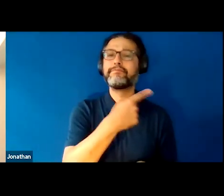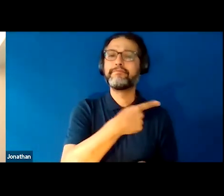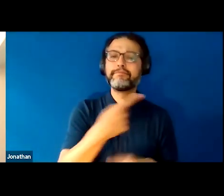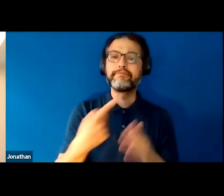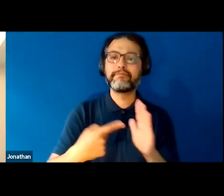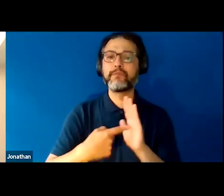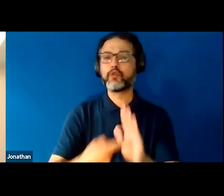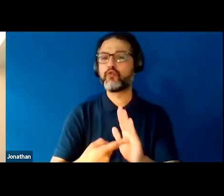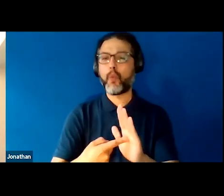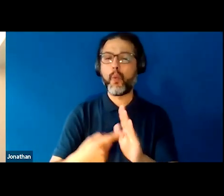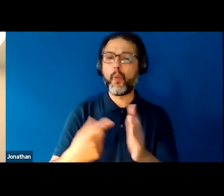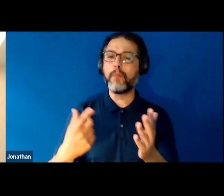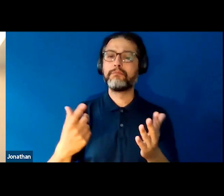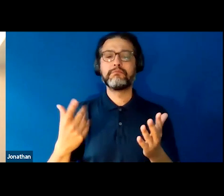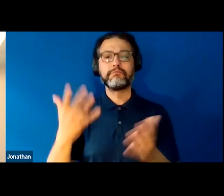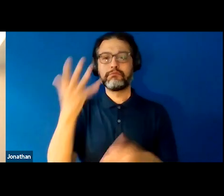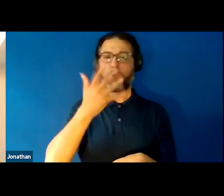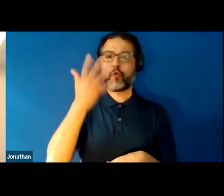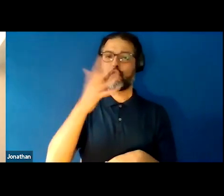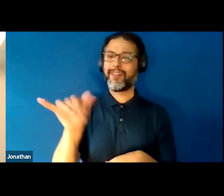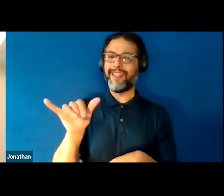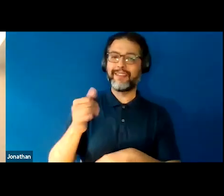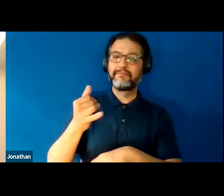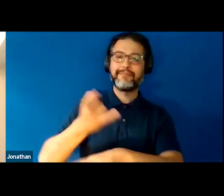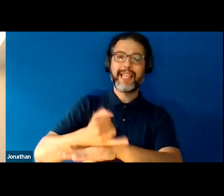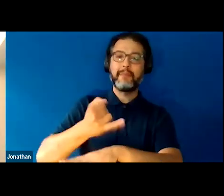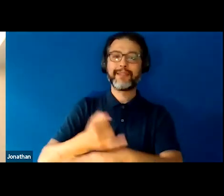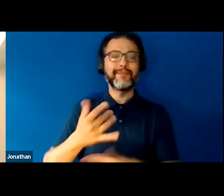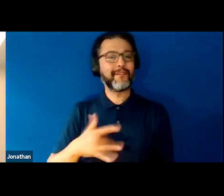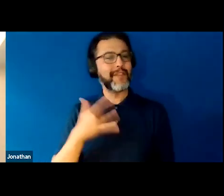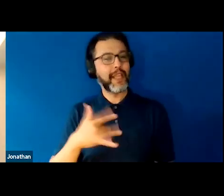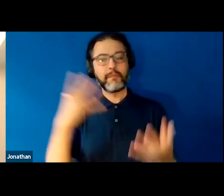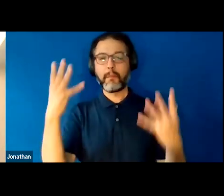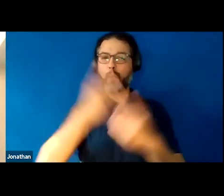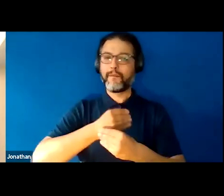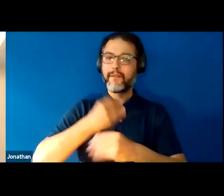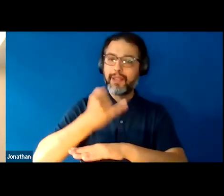OK, just to give you a sense really quickly of the quality of the campus, it’s a bucolic kind of campus. Really beautiful buildings.